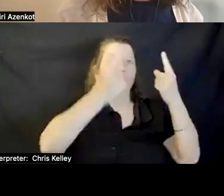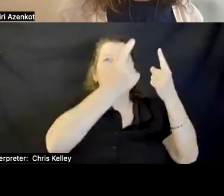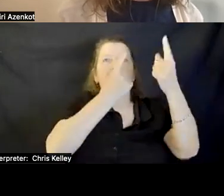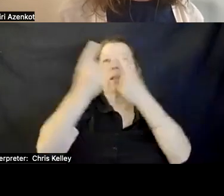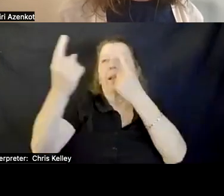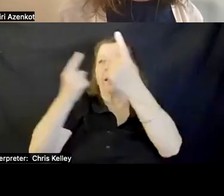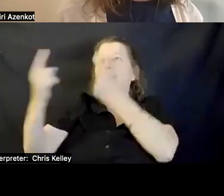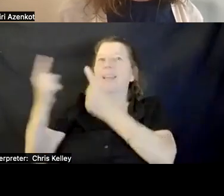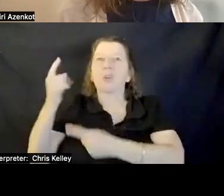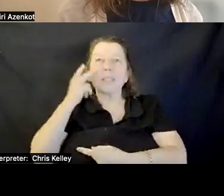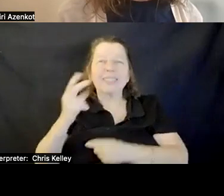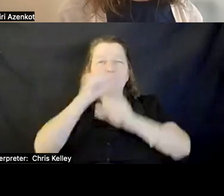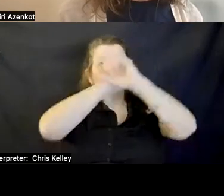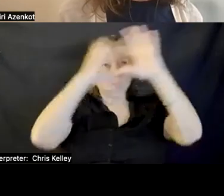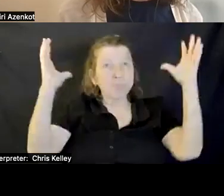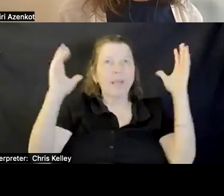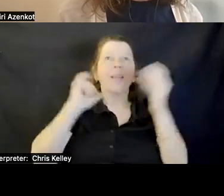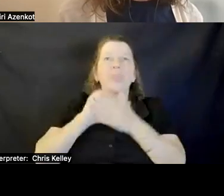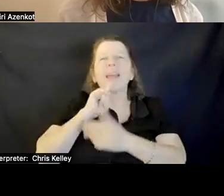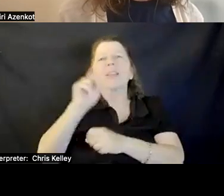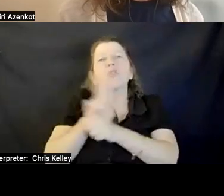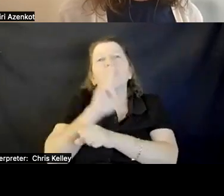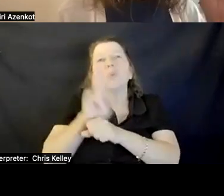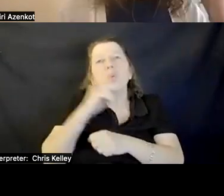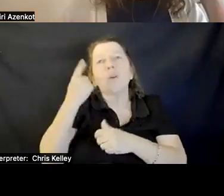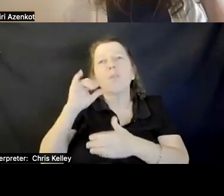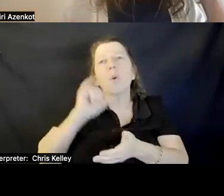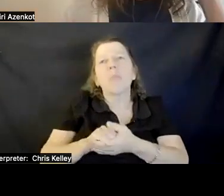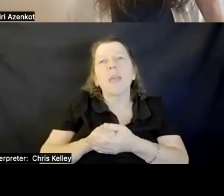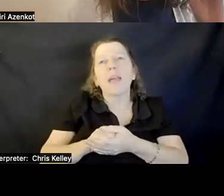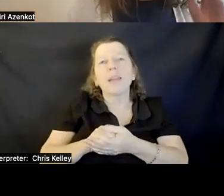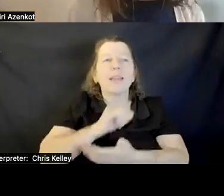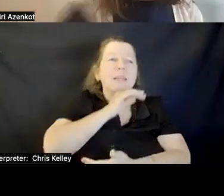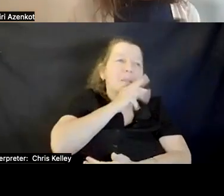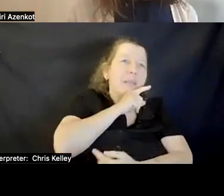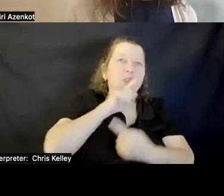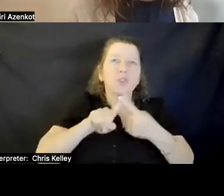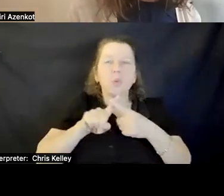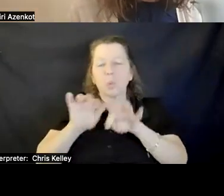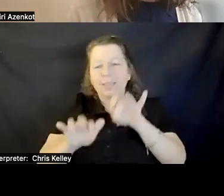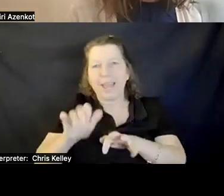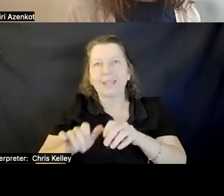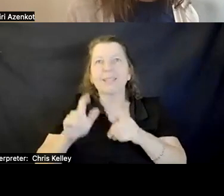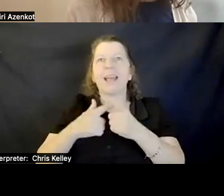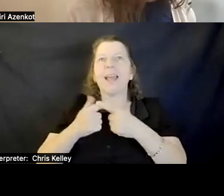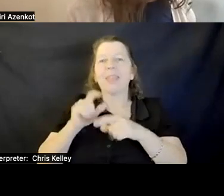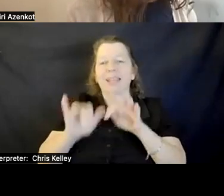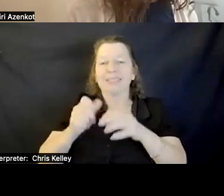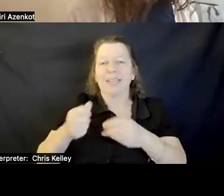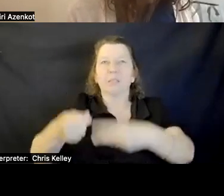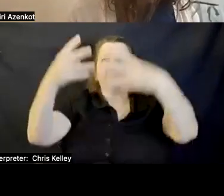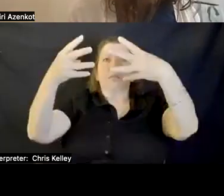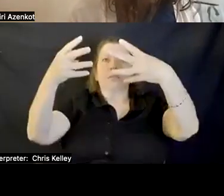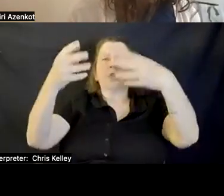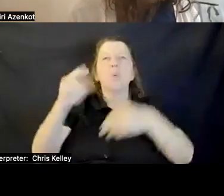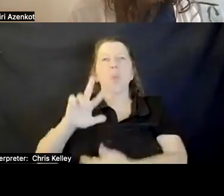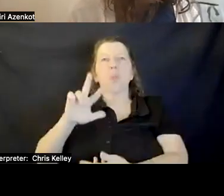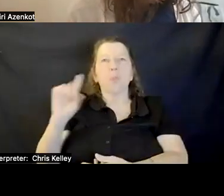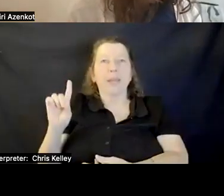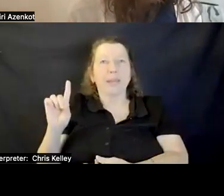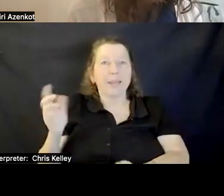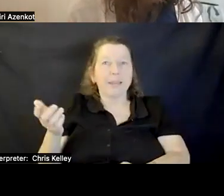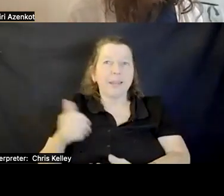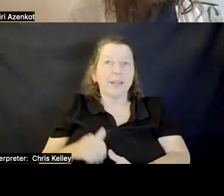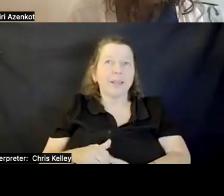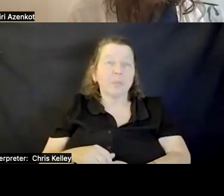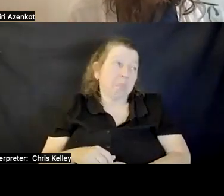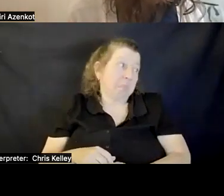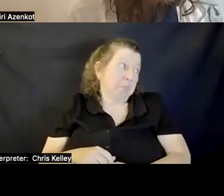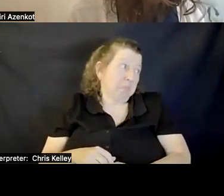That application, speech to text, then create something, could you have an authoring tool that